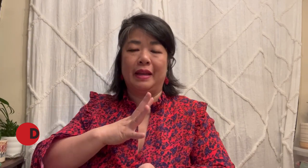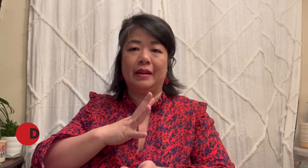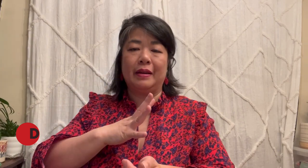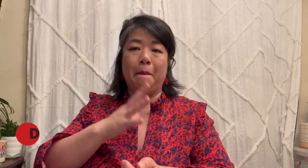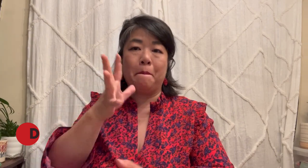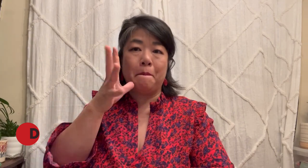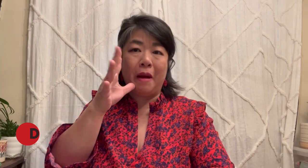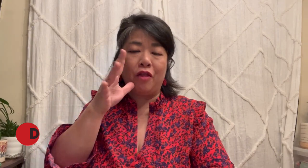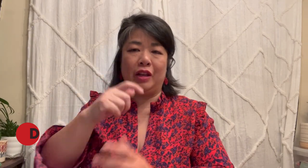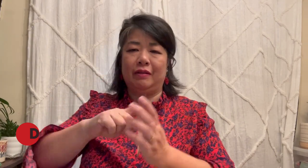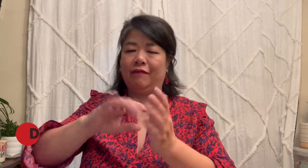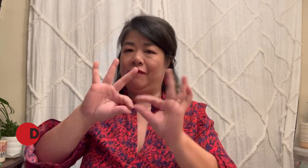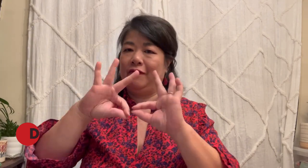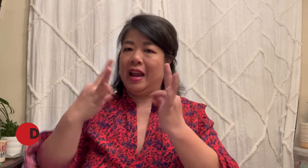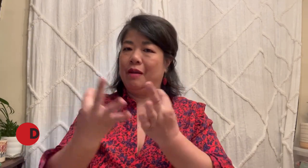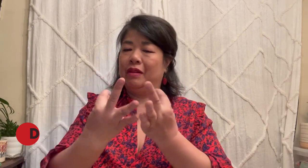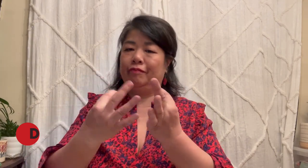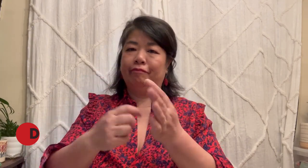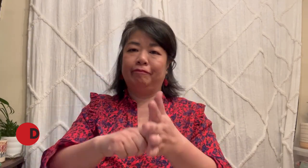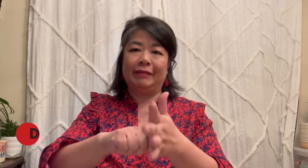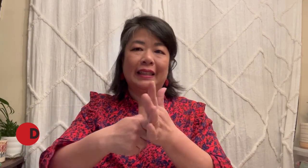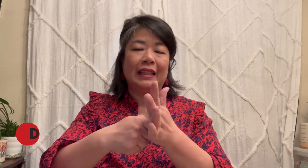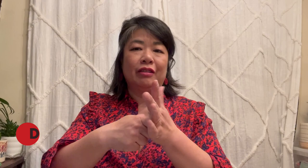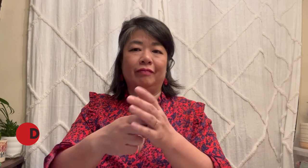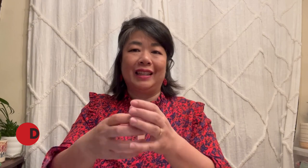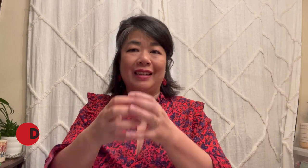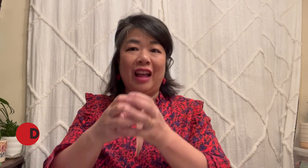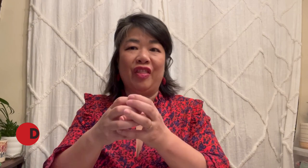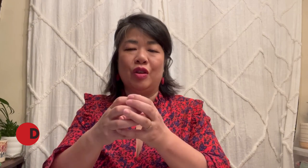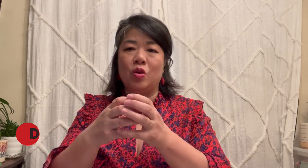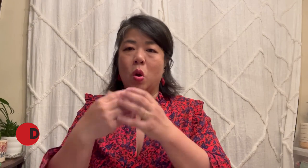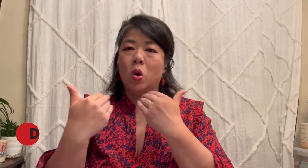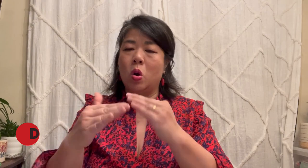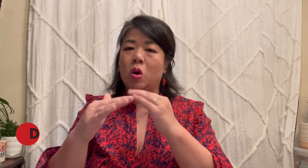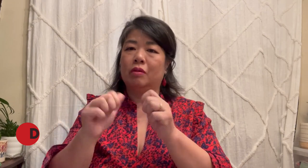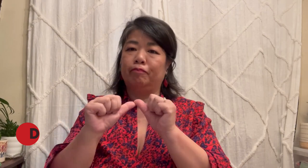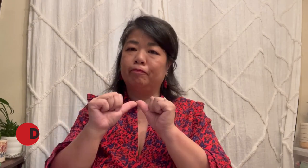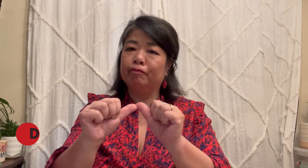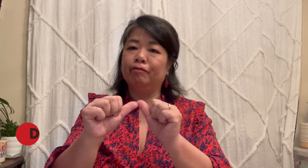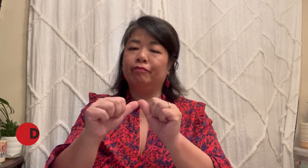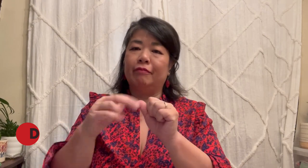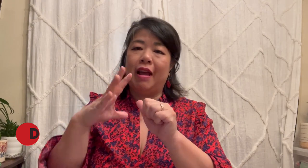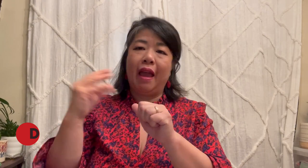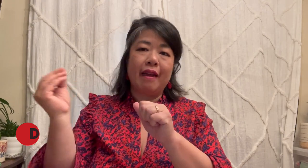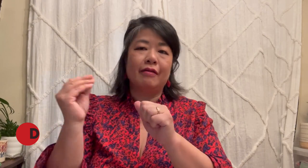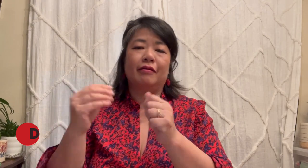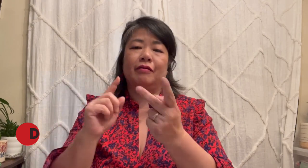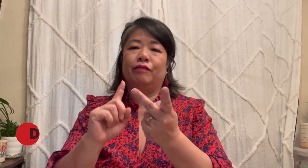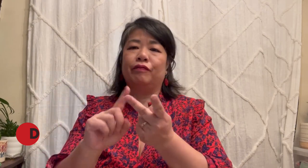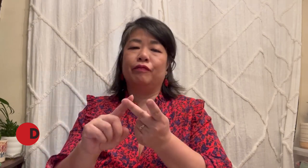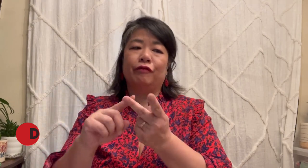so she would share with me through sign. I notice that in the family,